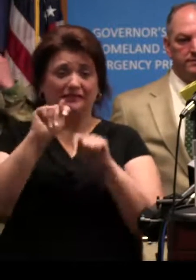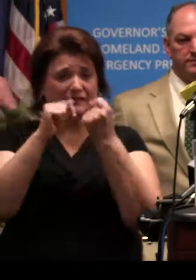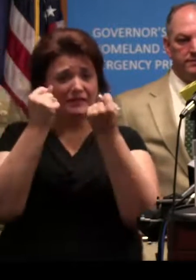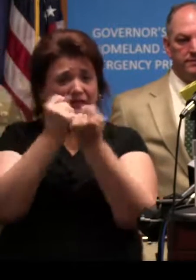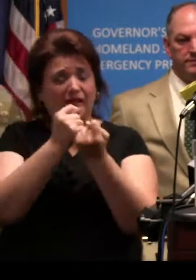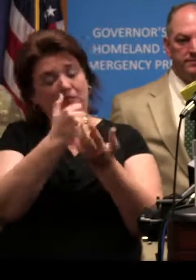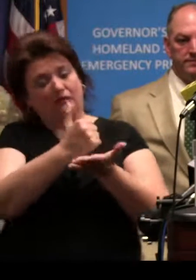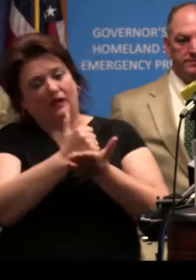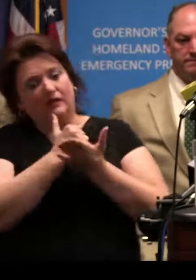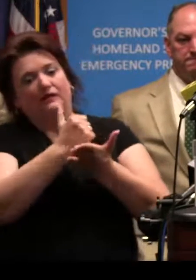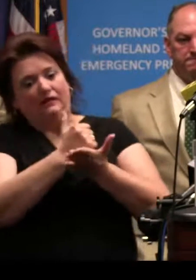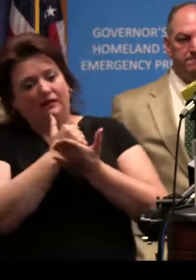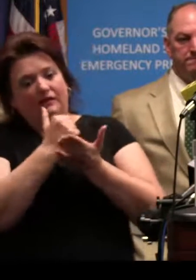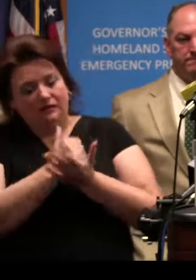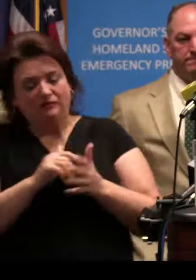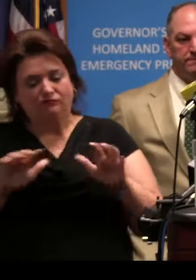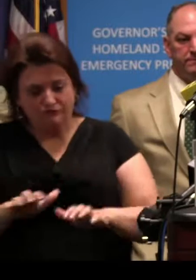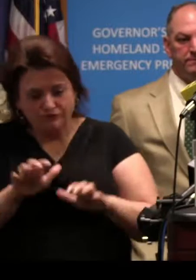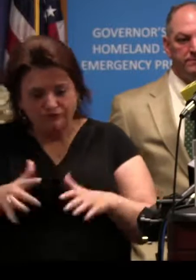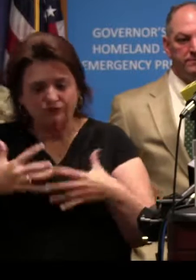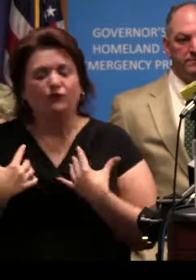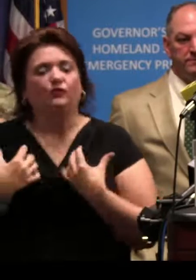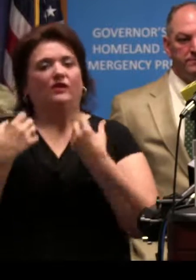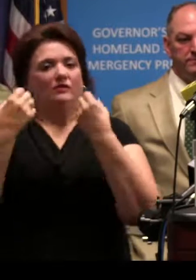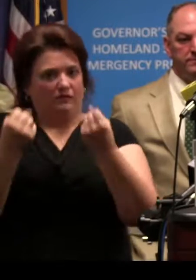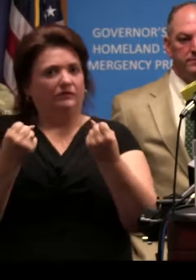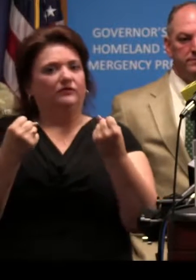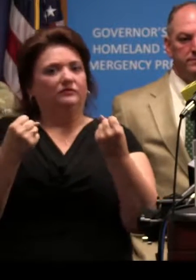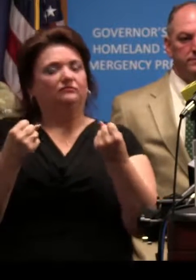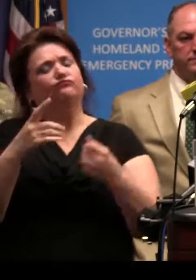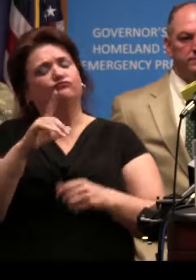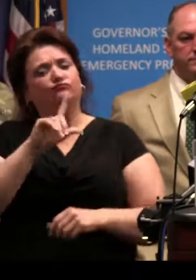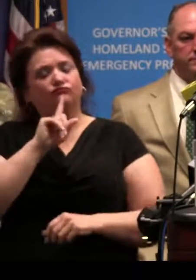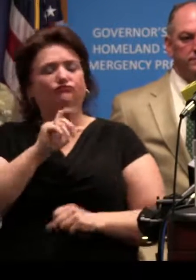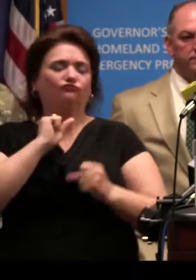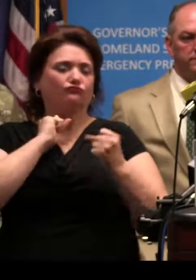our people recover in a paris recover saw feel very confident in the team is